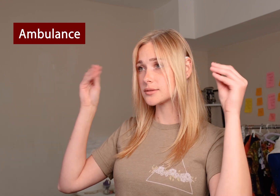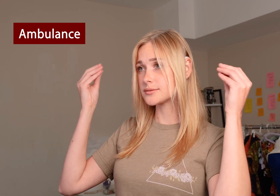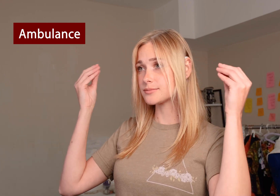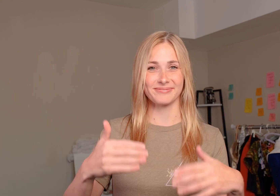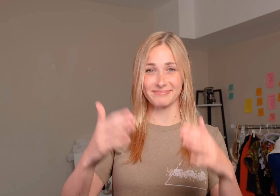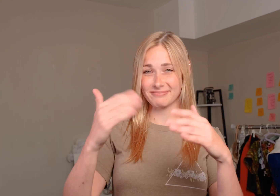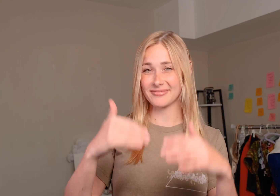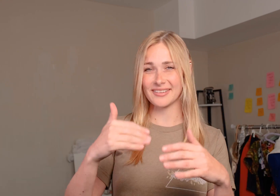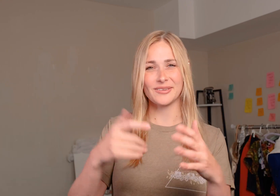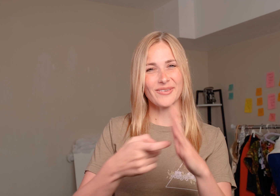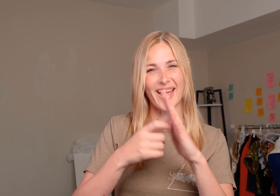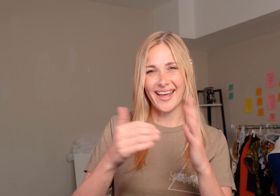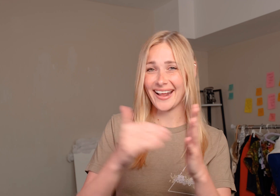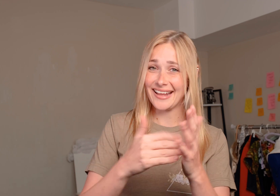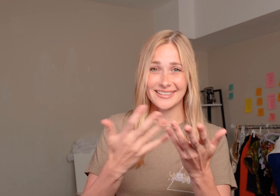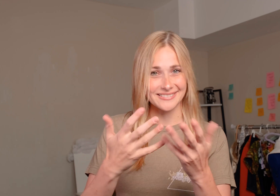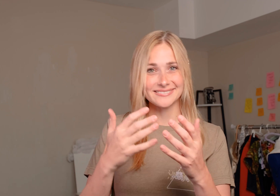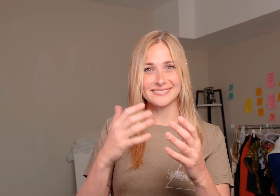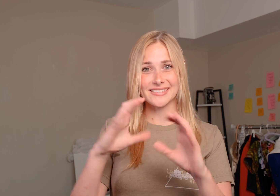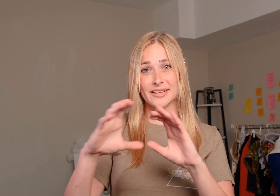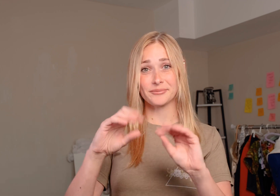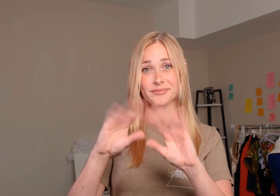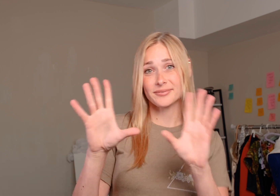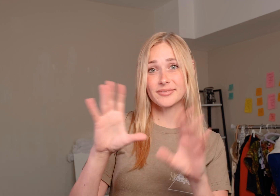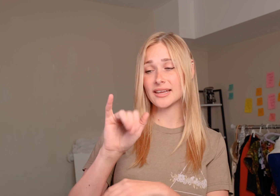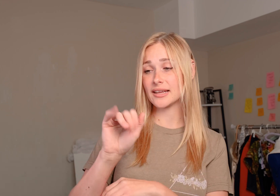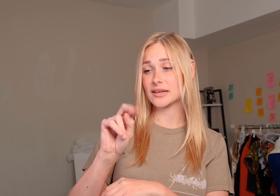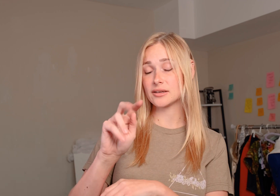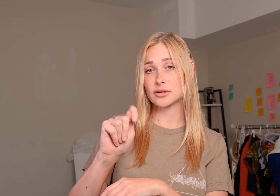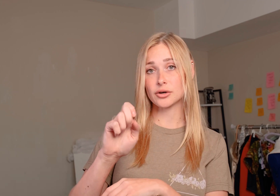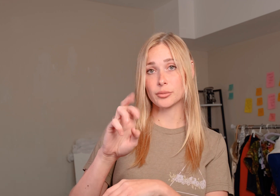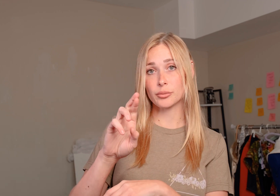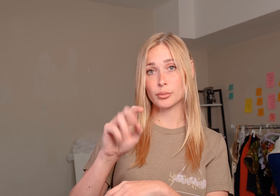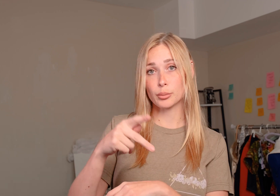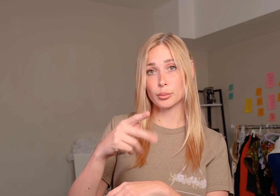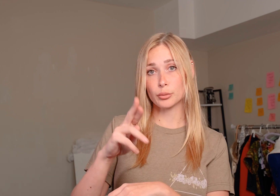Here is a friendly reminder and an interpreter is required for accessibility. And here is the sign for interpreter.